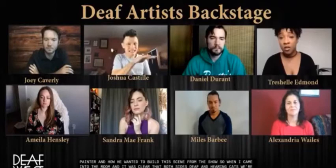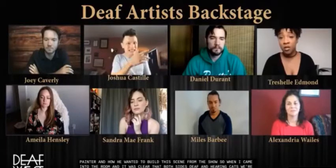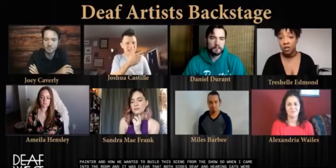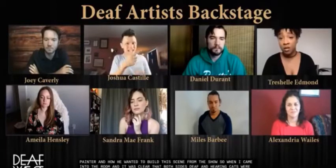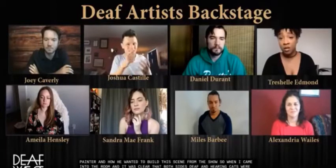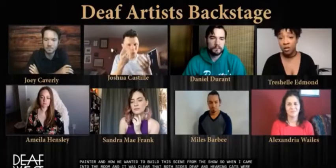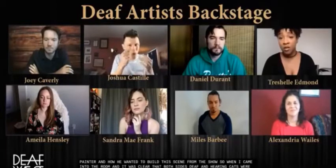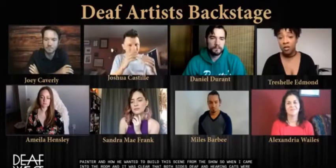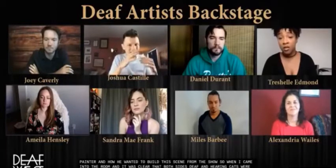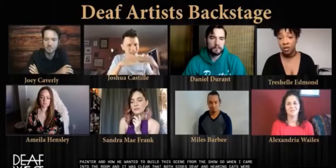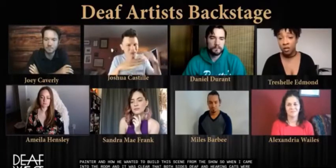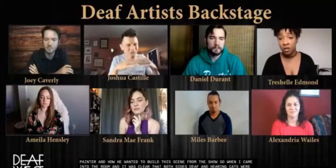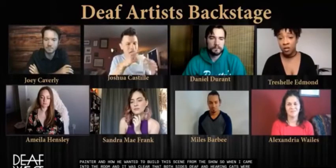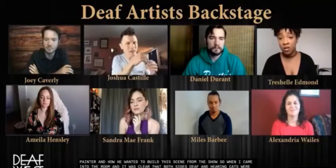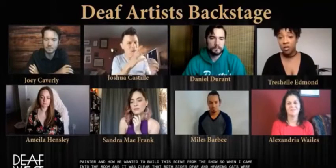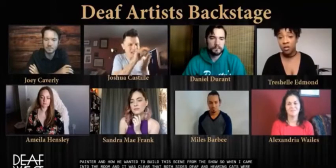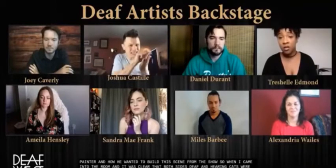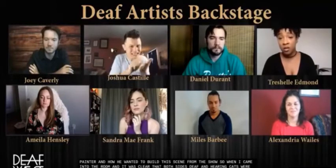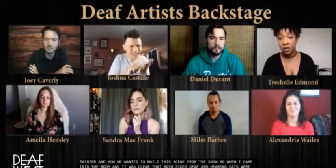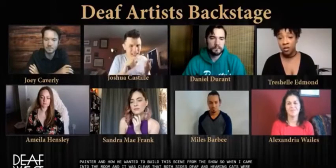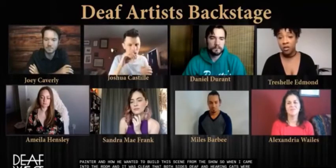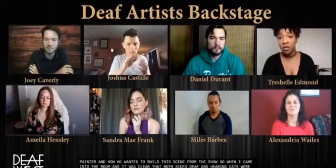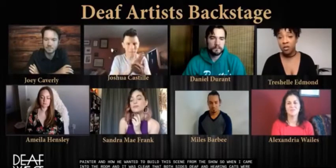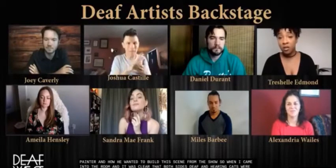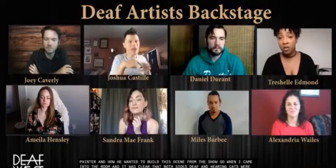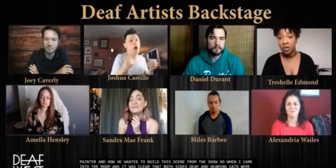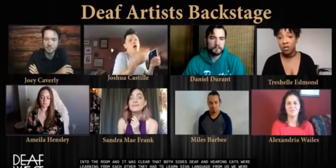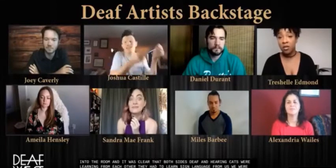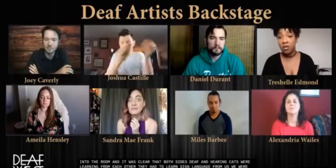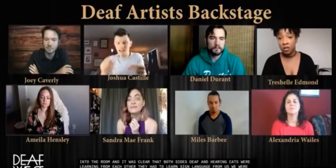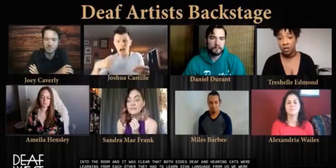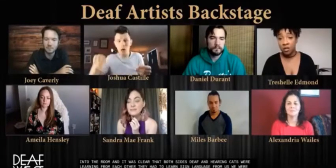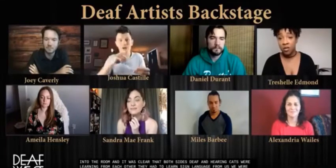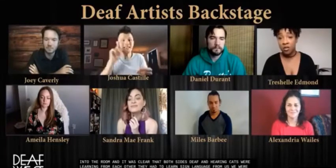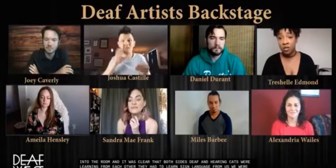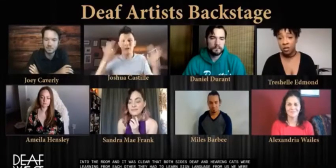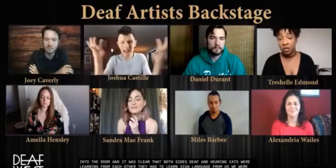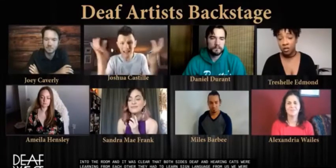So, during breaks, we would talk with each other mixing cast.